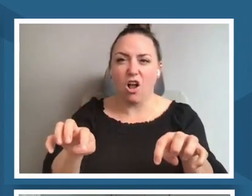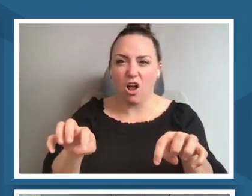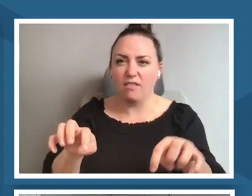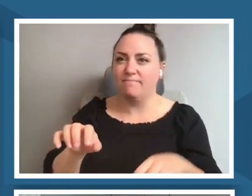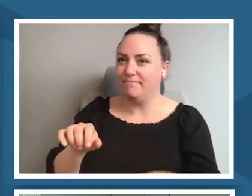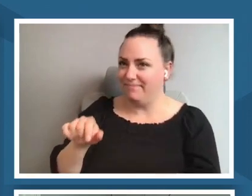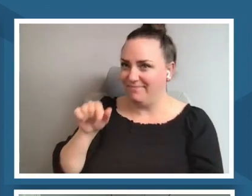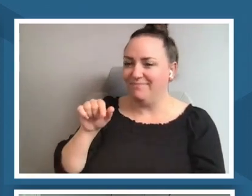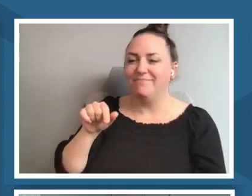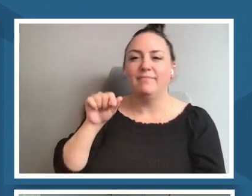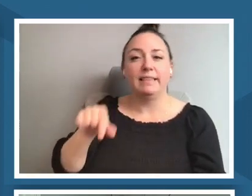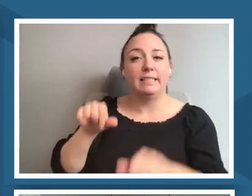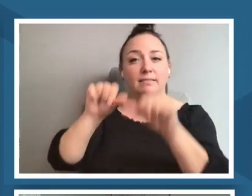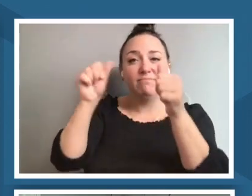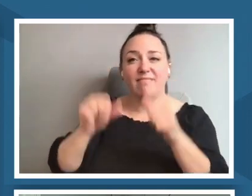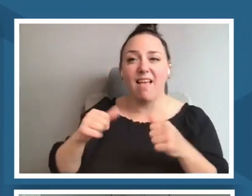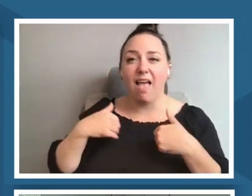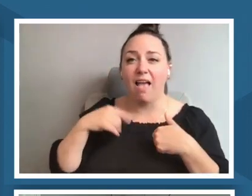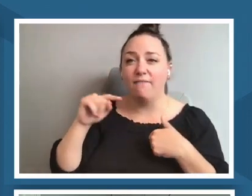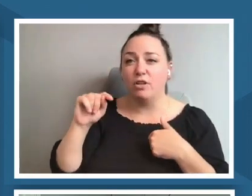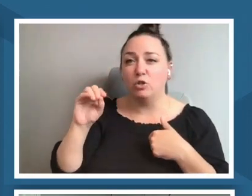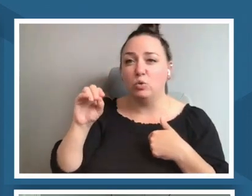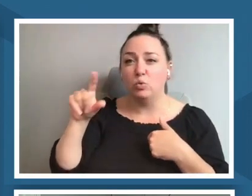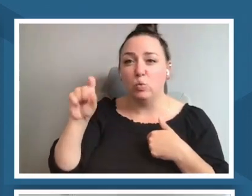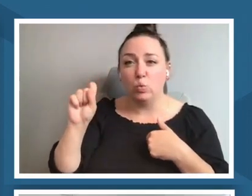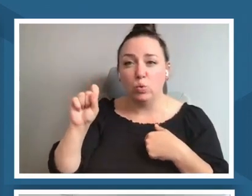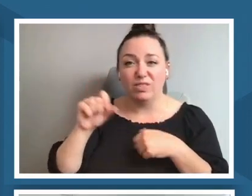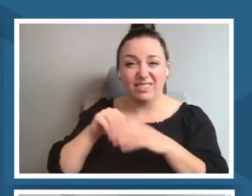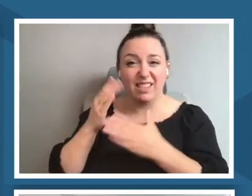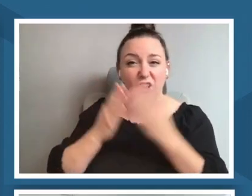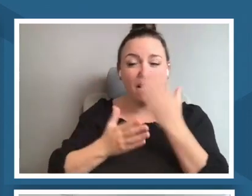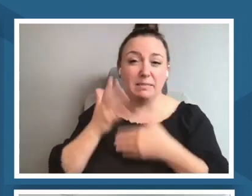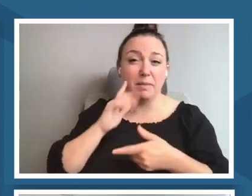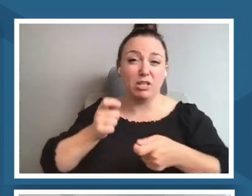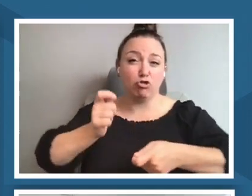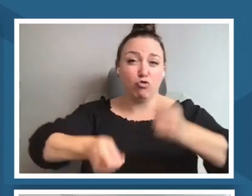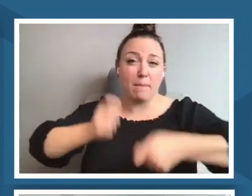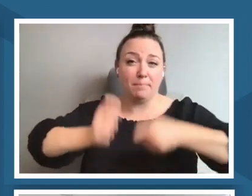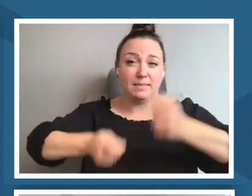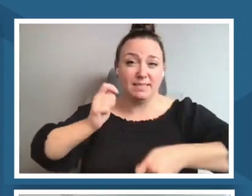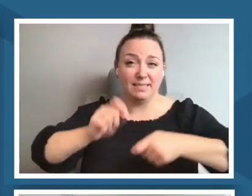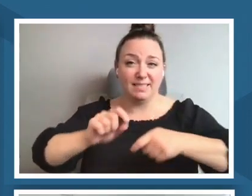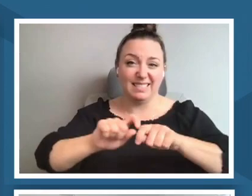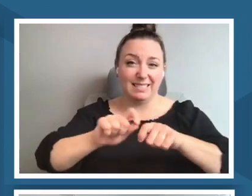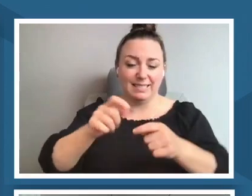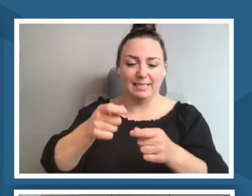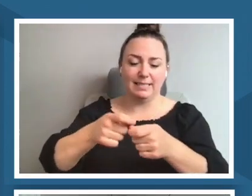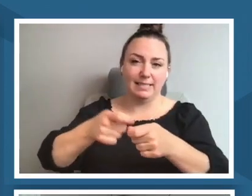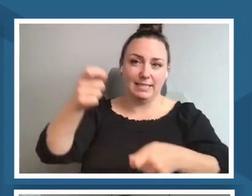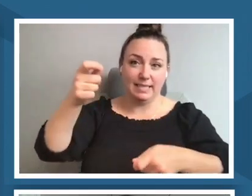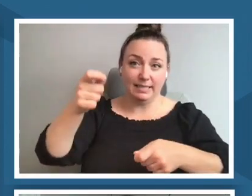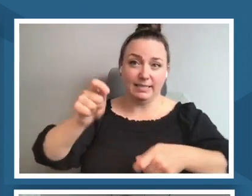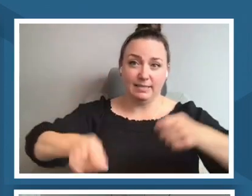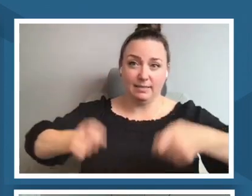their hands maybe some drumsticks okay